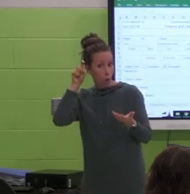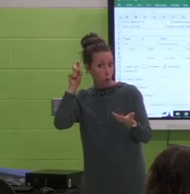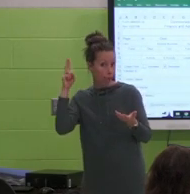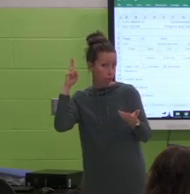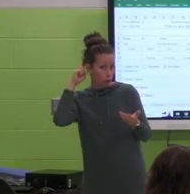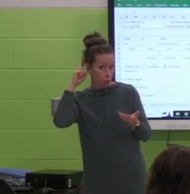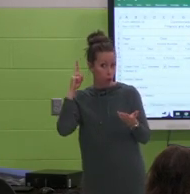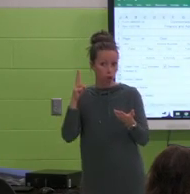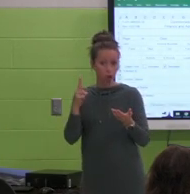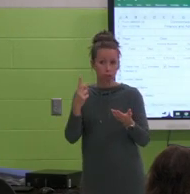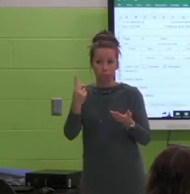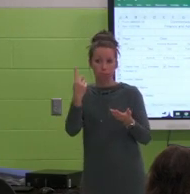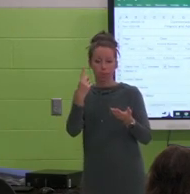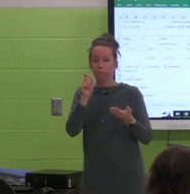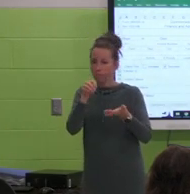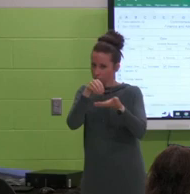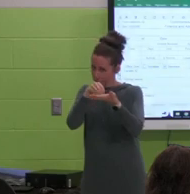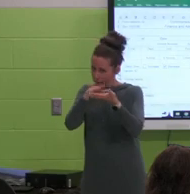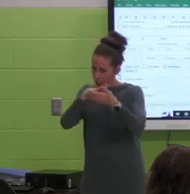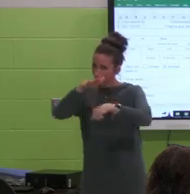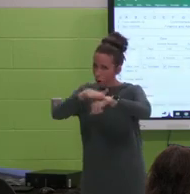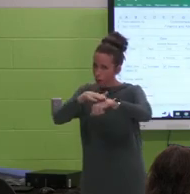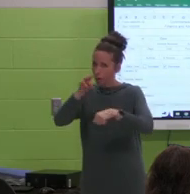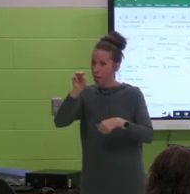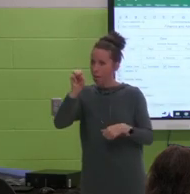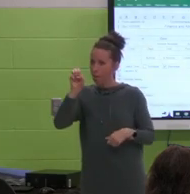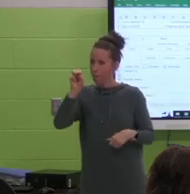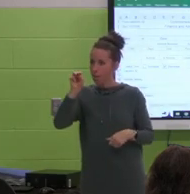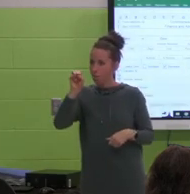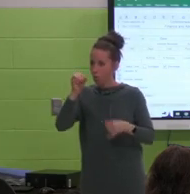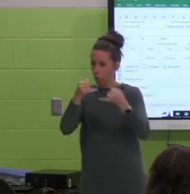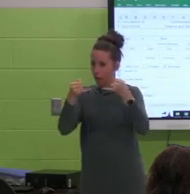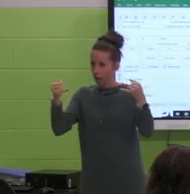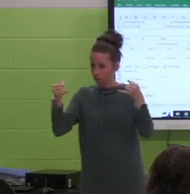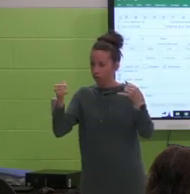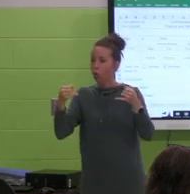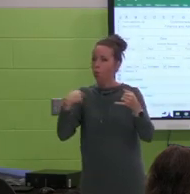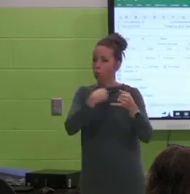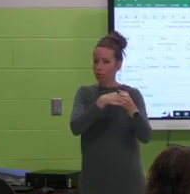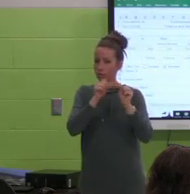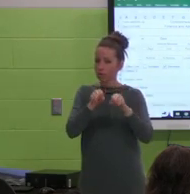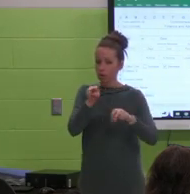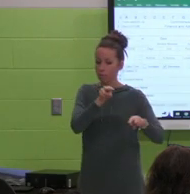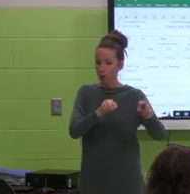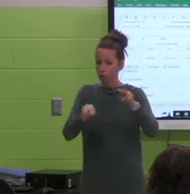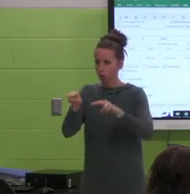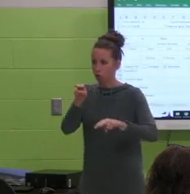something they need to note that on the memo so that then we can monitor we have